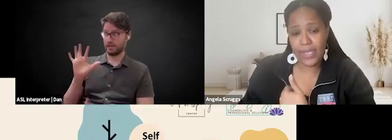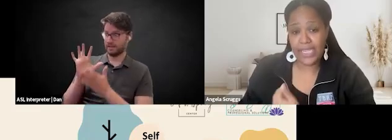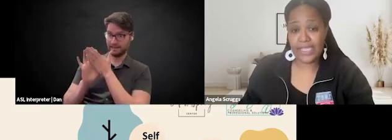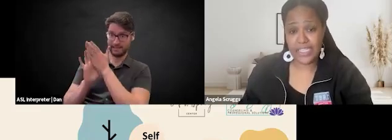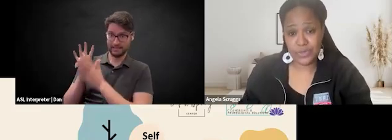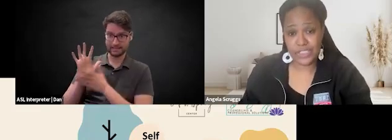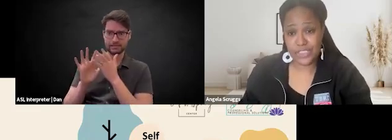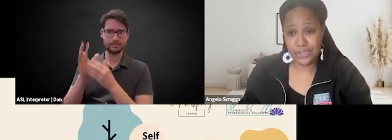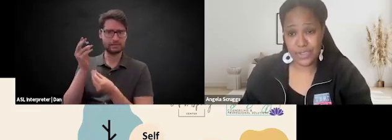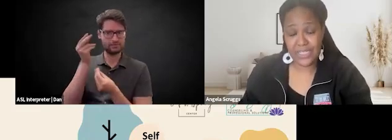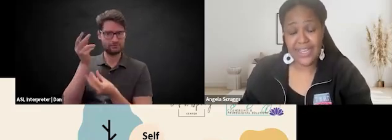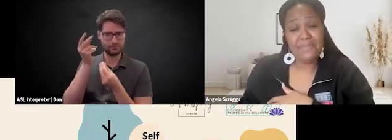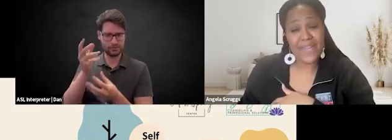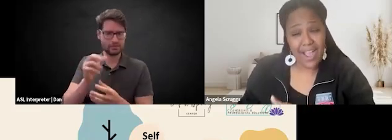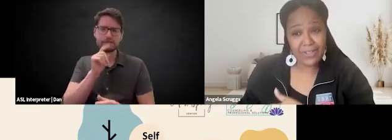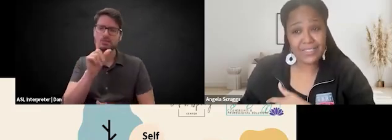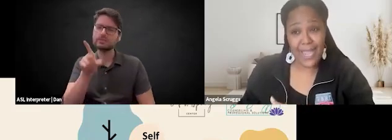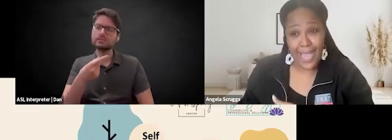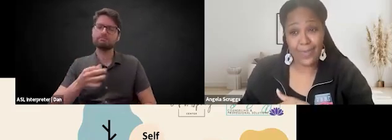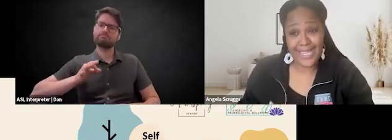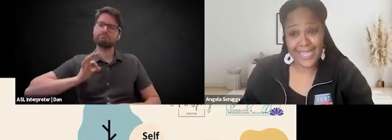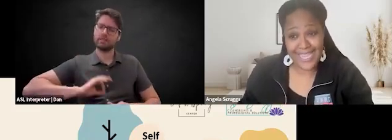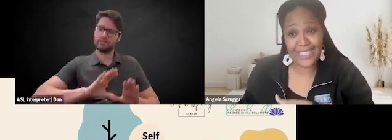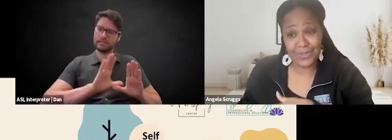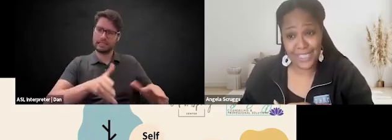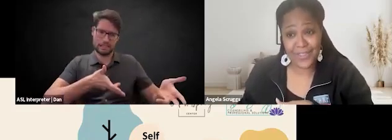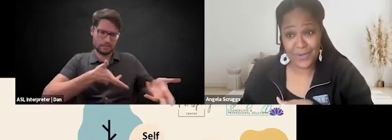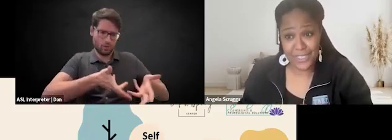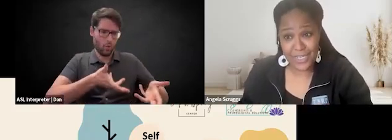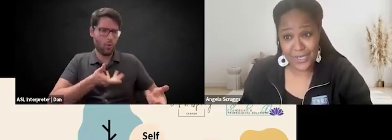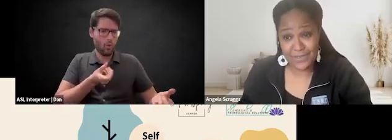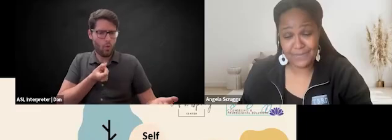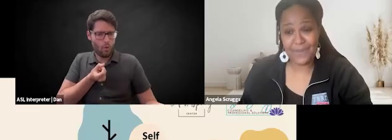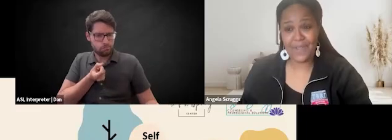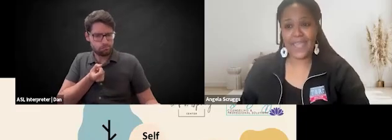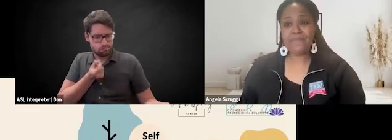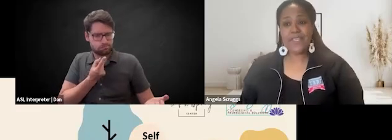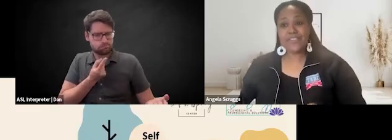and how we engage with children, but also how we engage with other adults. Okay?